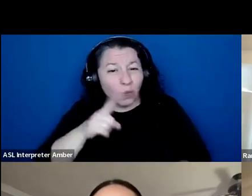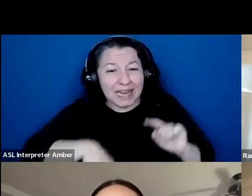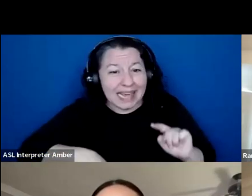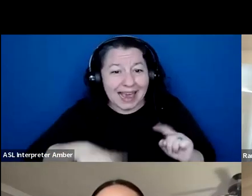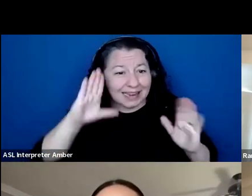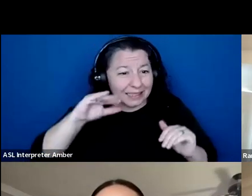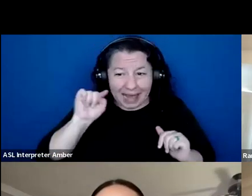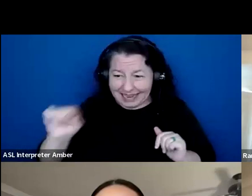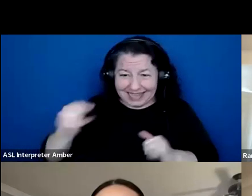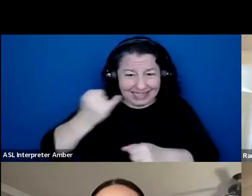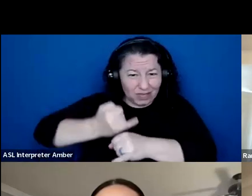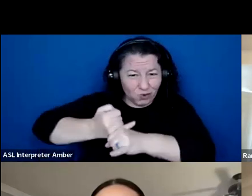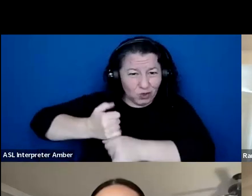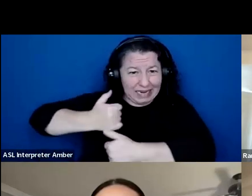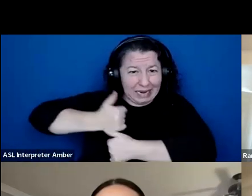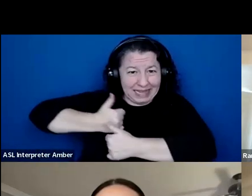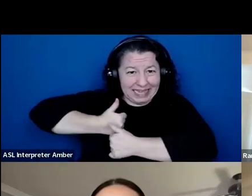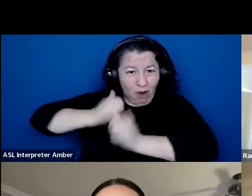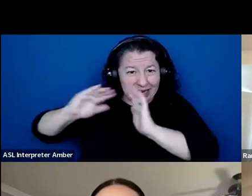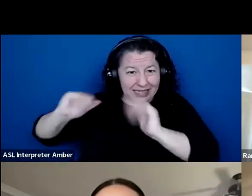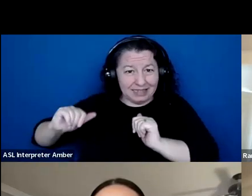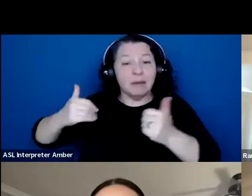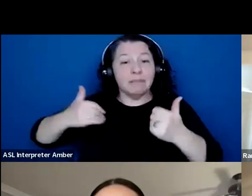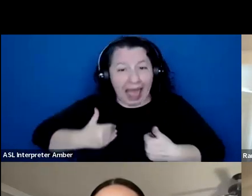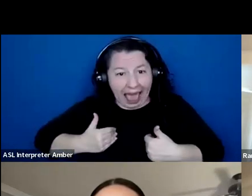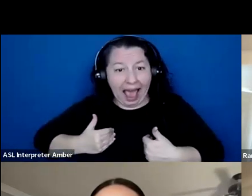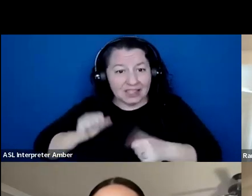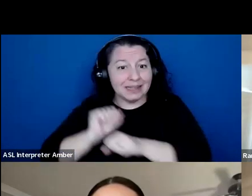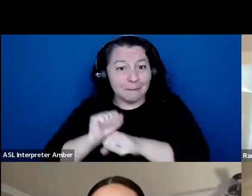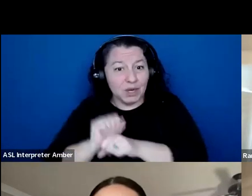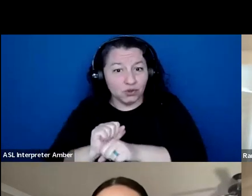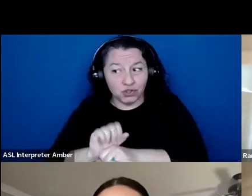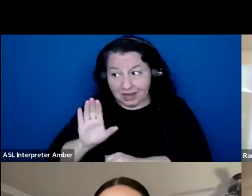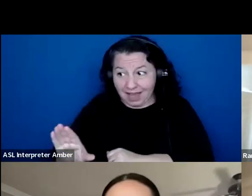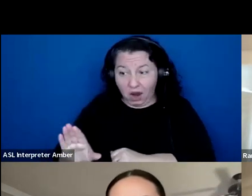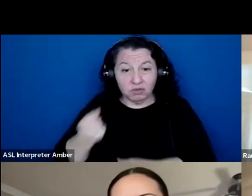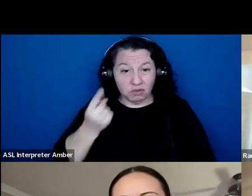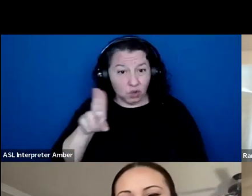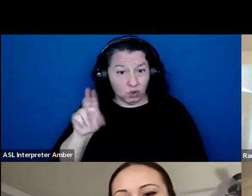to which has the mission, the U.S. military in particular, but all militaries